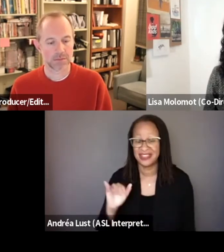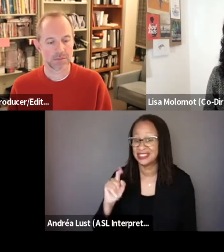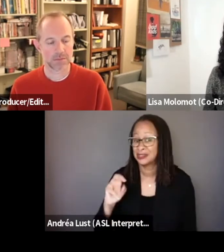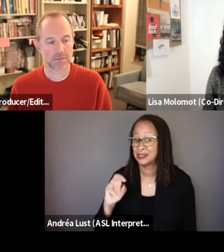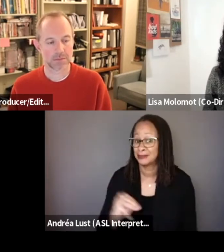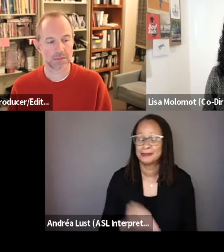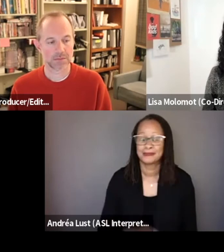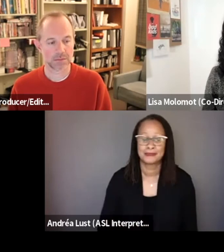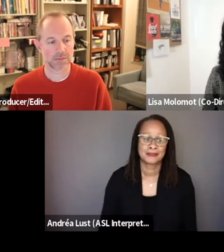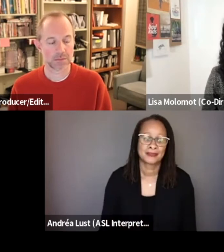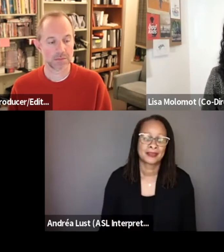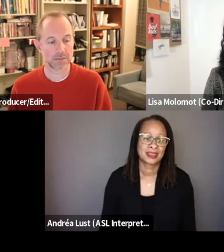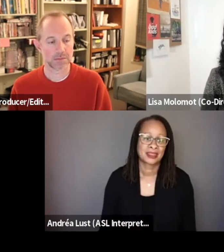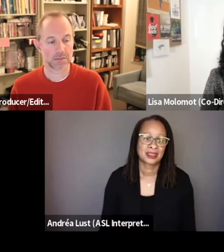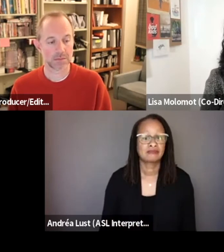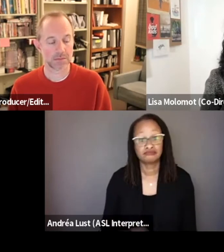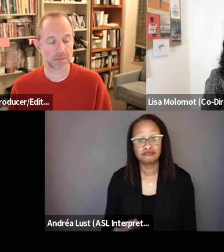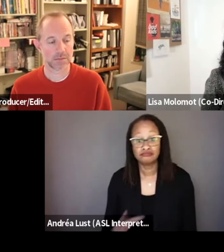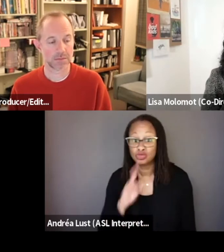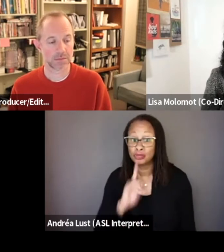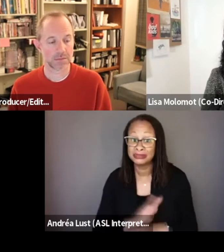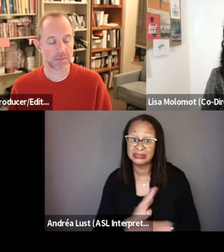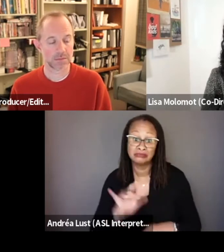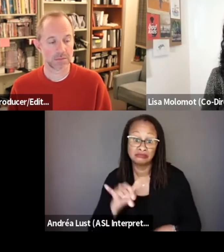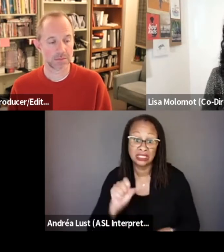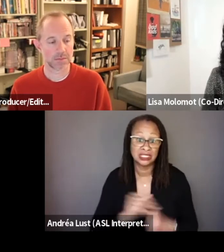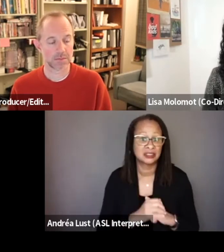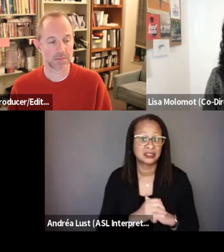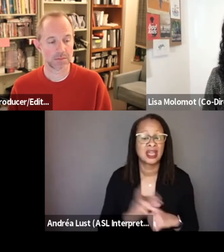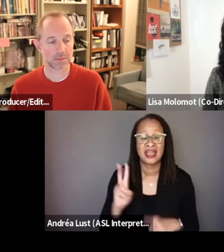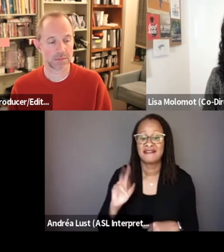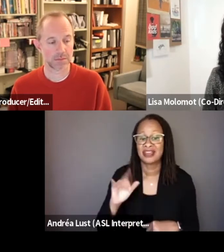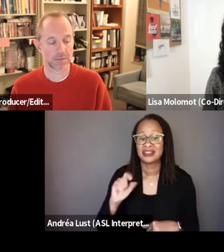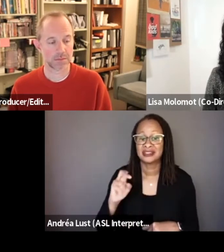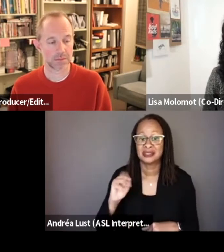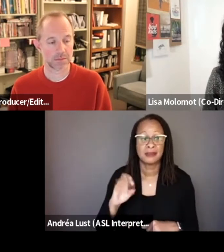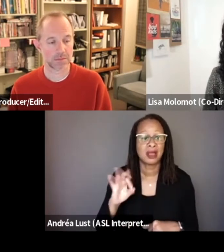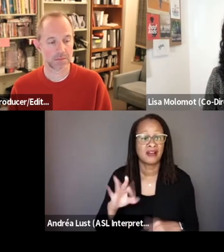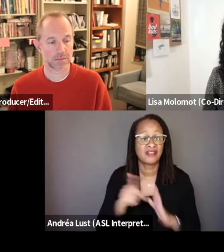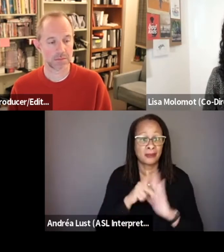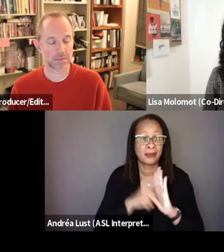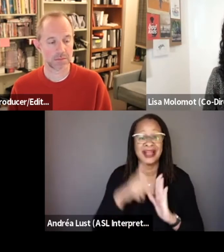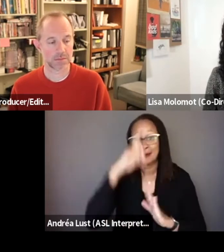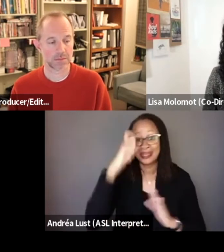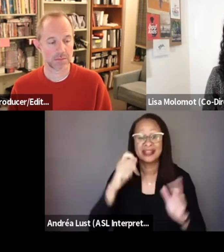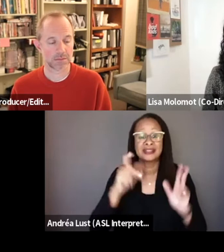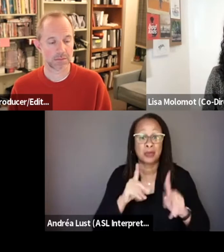well, I mean, he is, in a sense. He is a victim of the policy because he has people coming through his property.